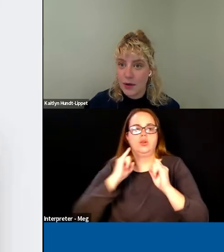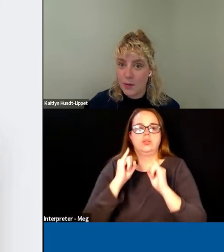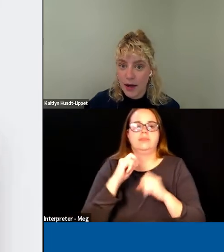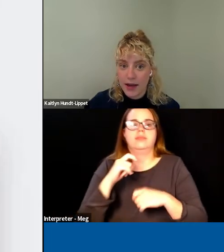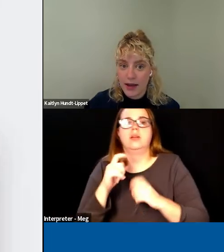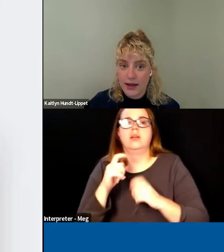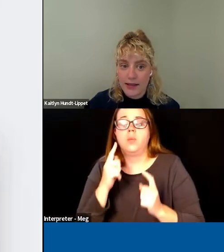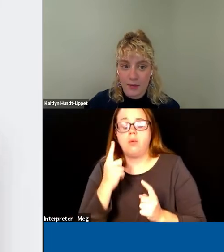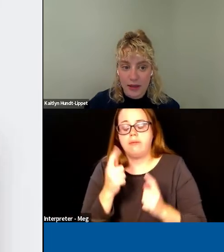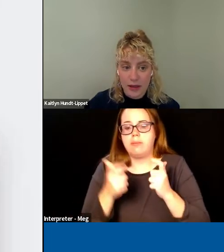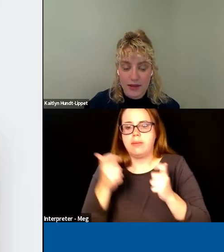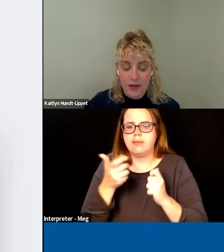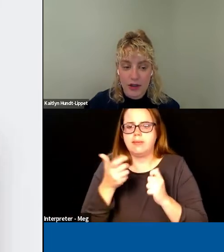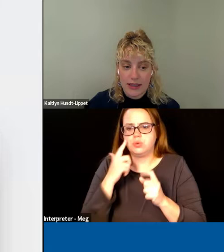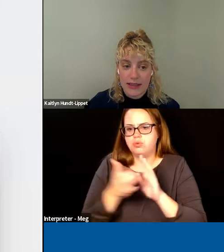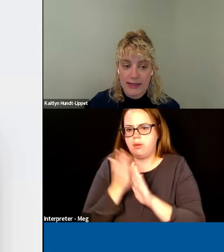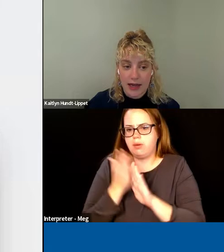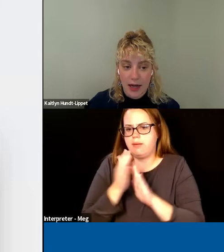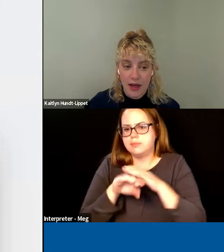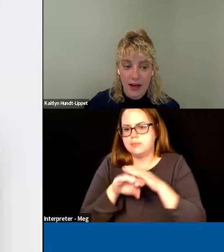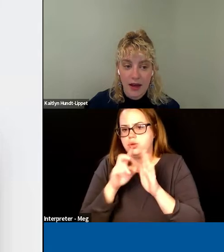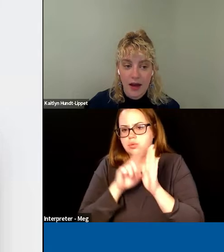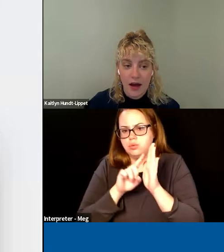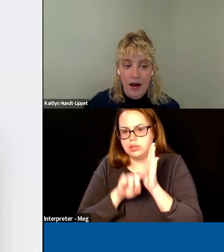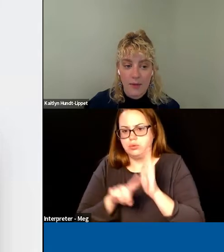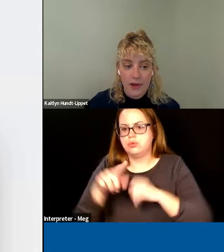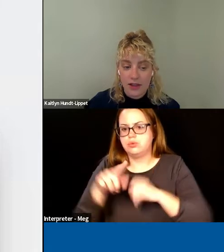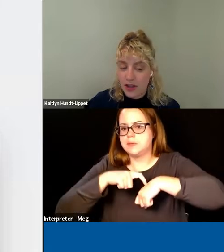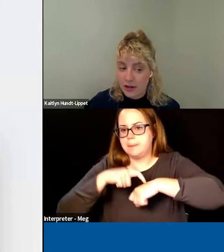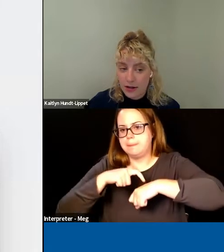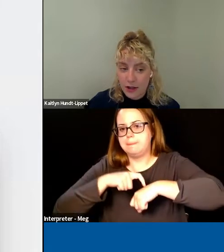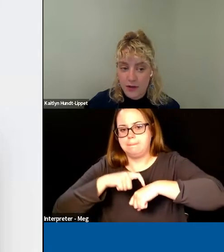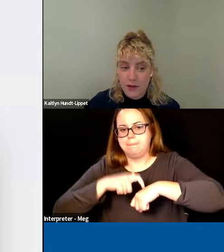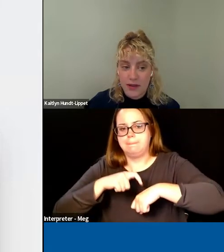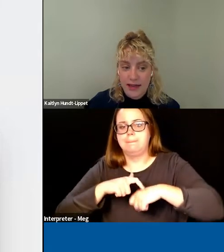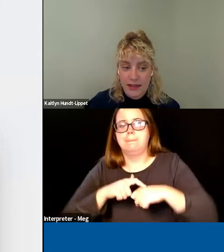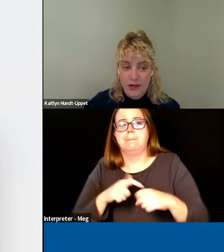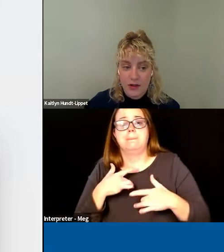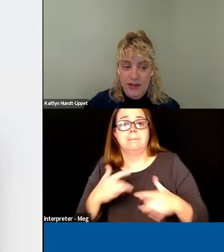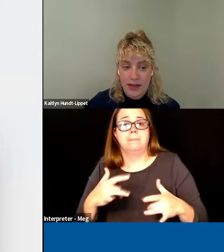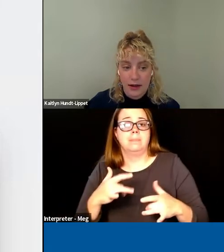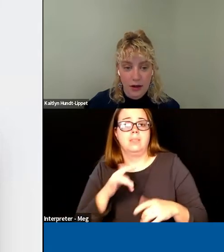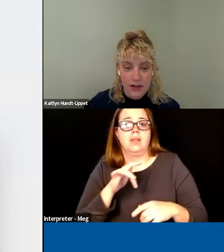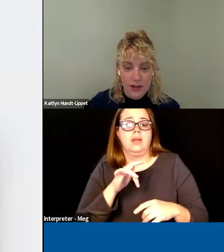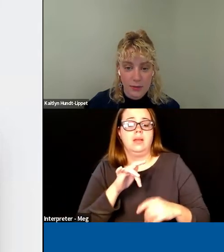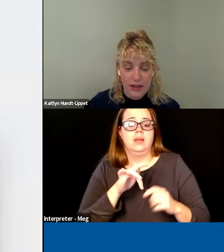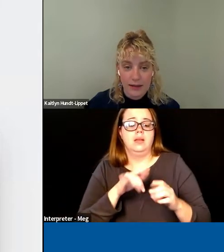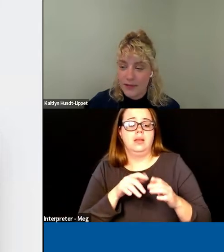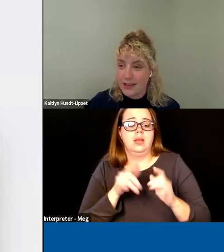when you're running accessibility research is timing. In general, interviews with AT users take longer to complete.